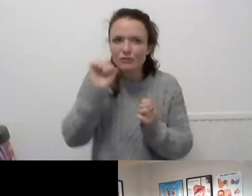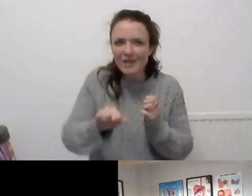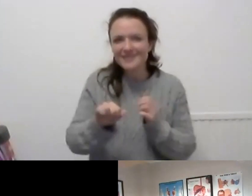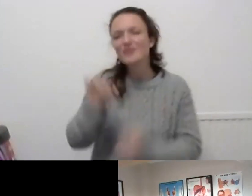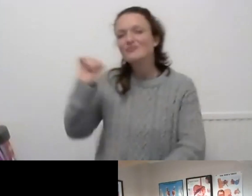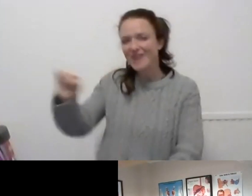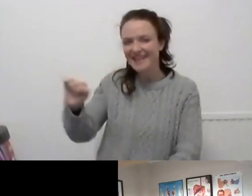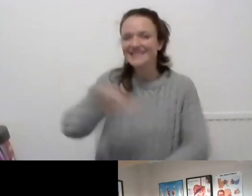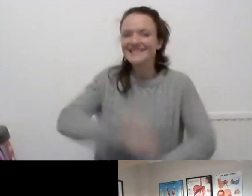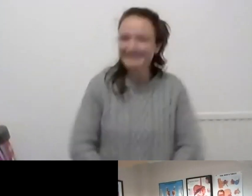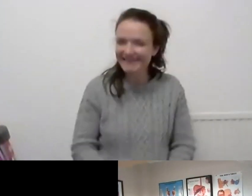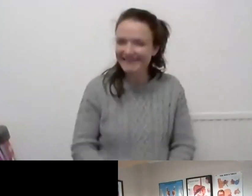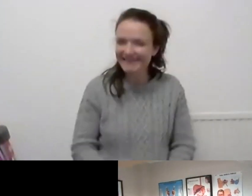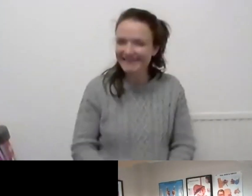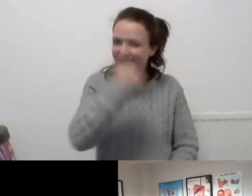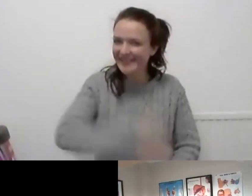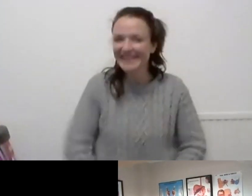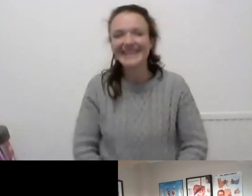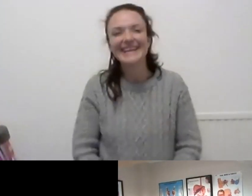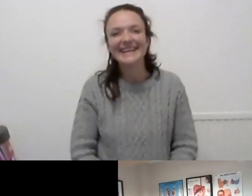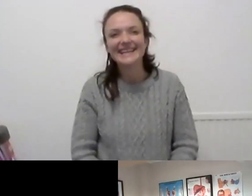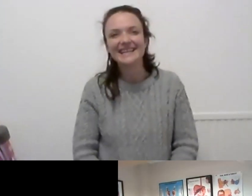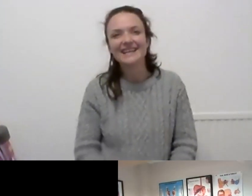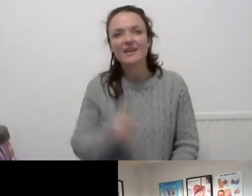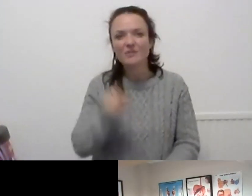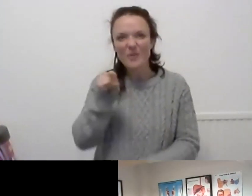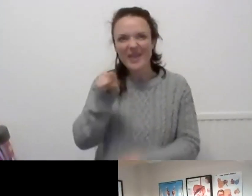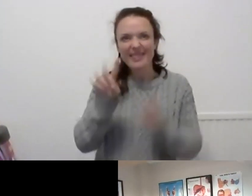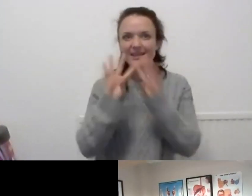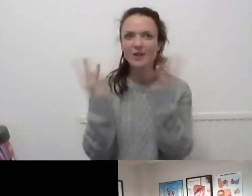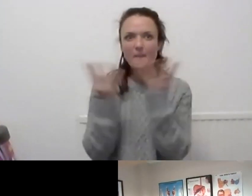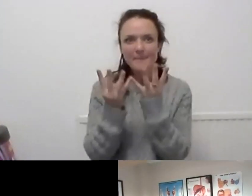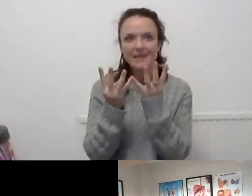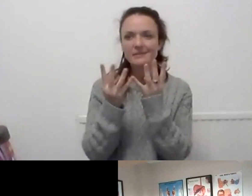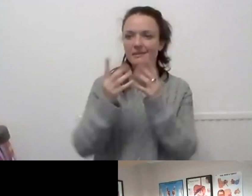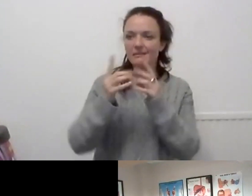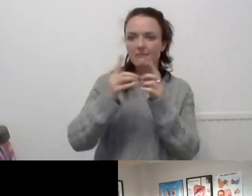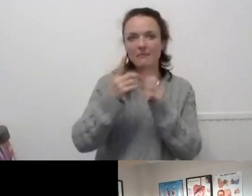Thank you, thank you, committee made up of different vaccine experts who review